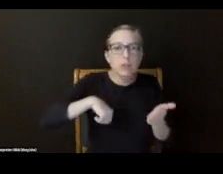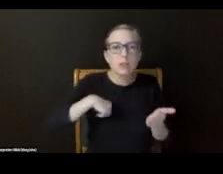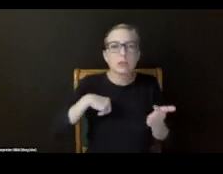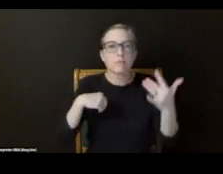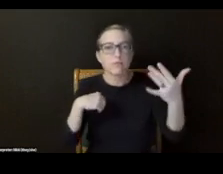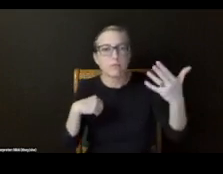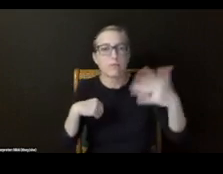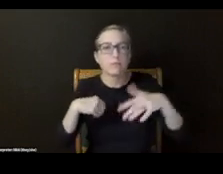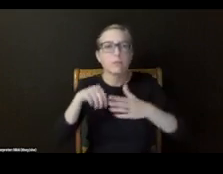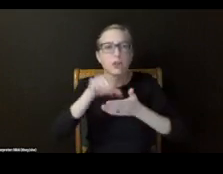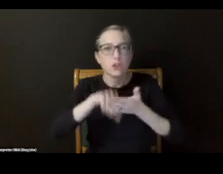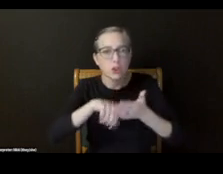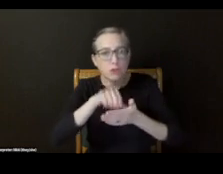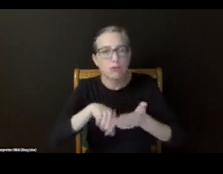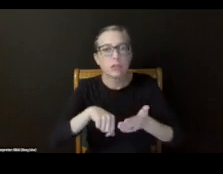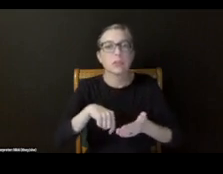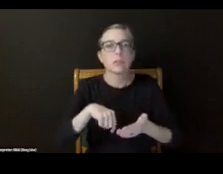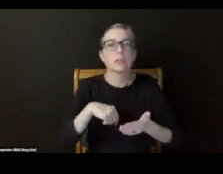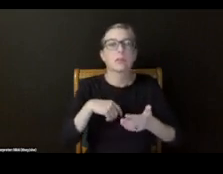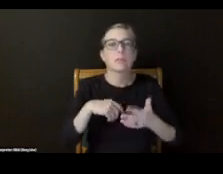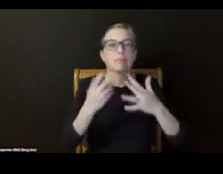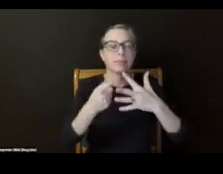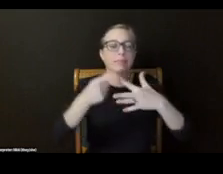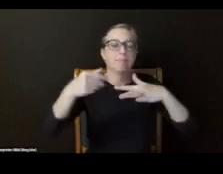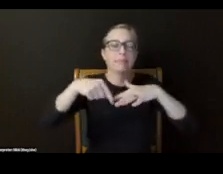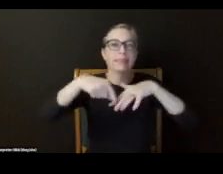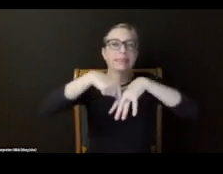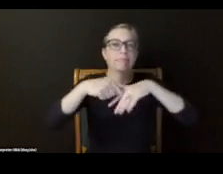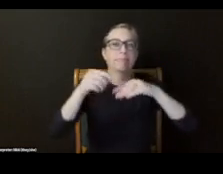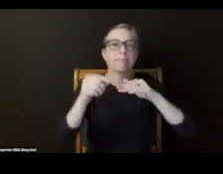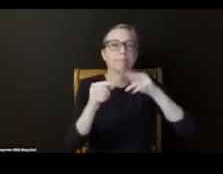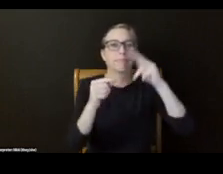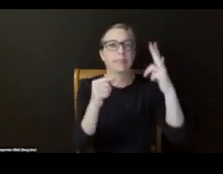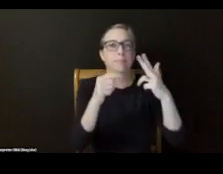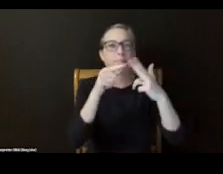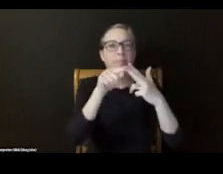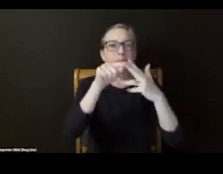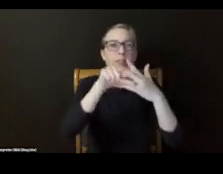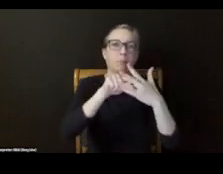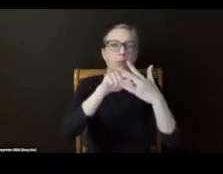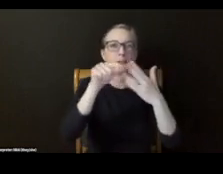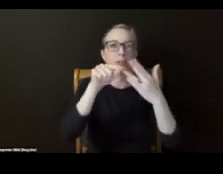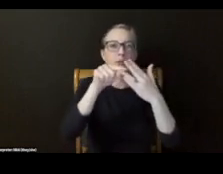My hands are a little bit unique from,